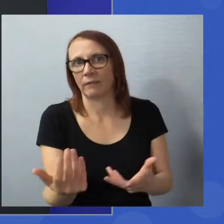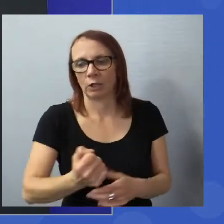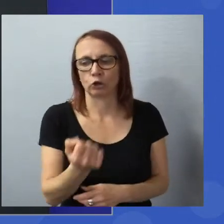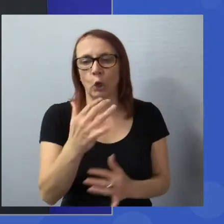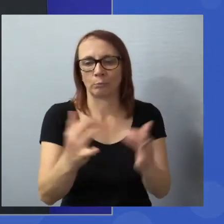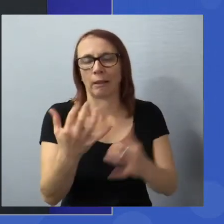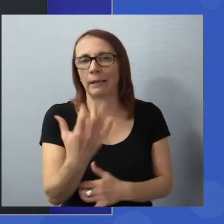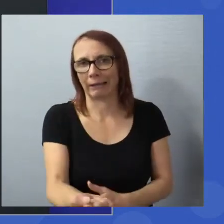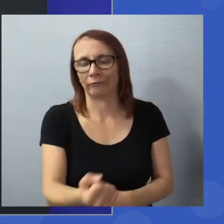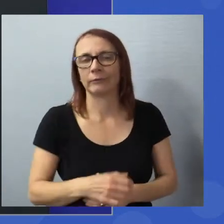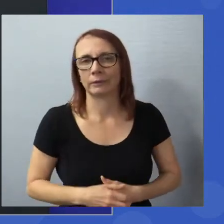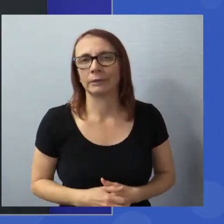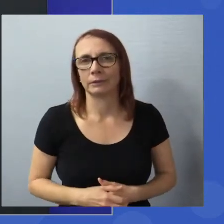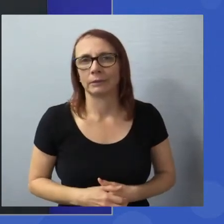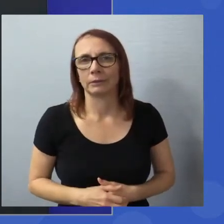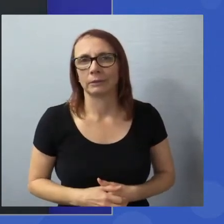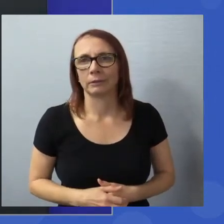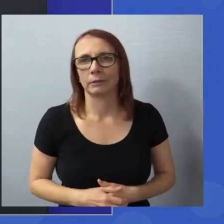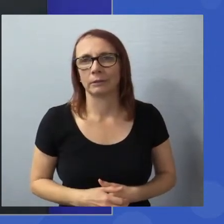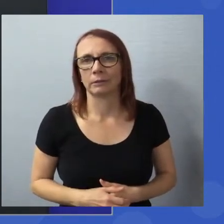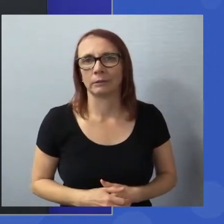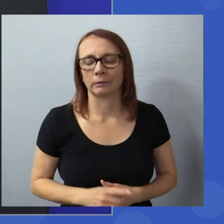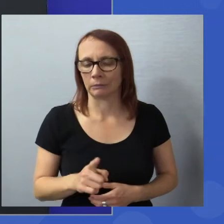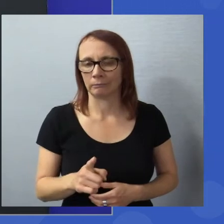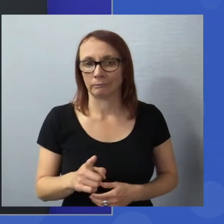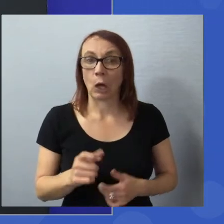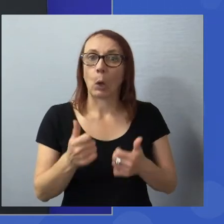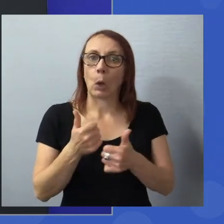Scottish Parliament so so that might help but it doesn't solve the problem